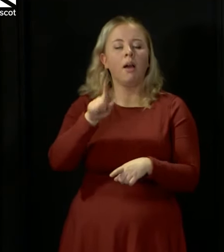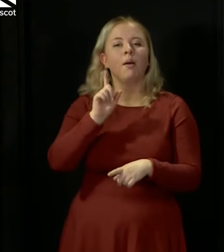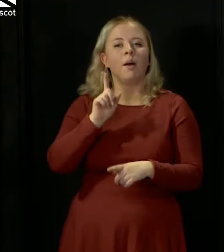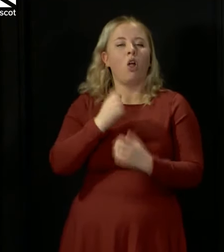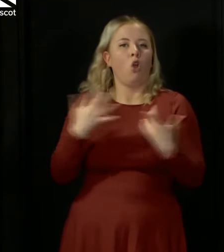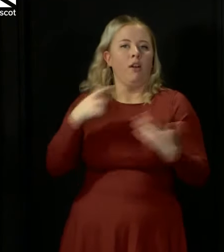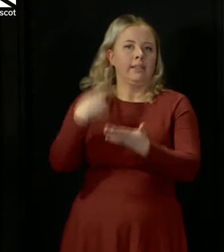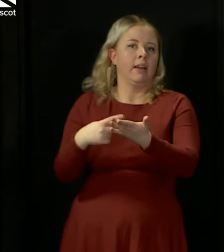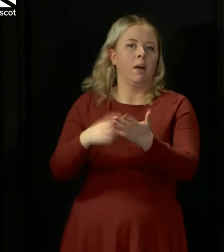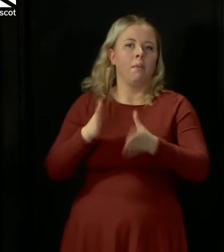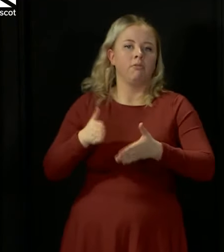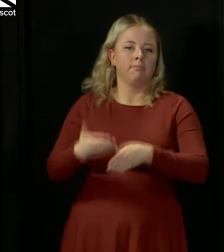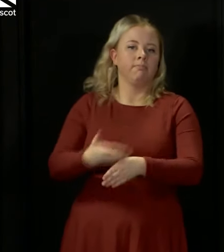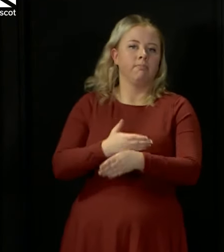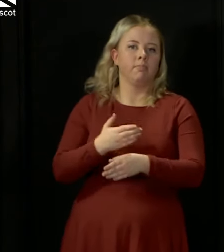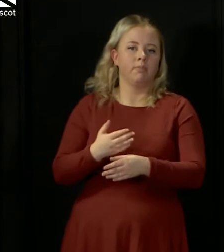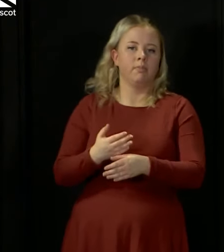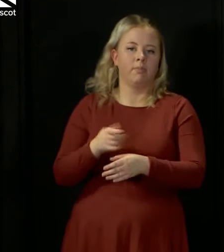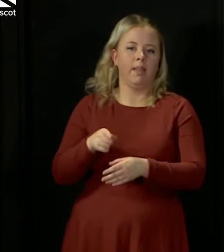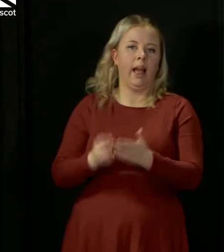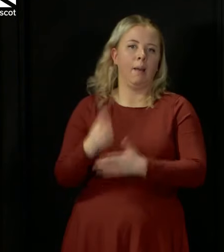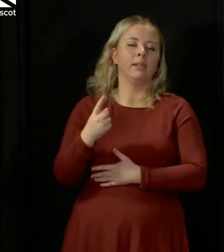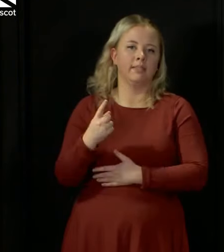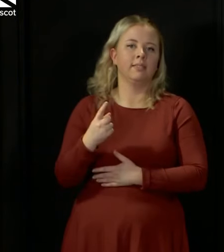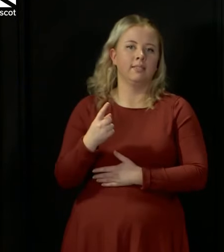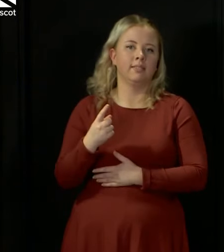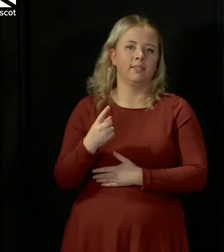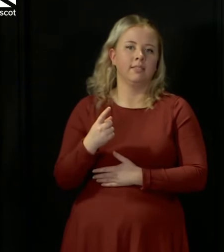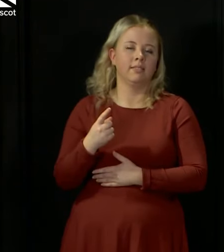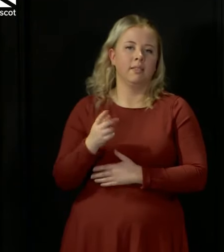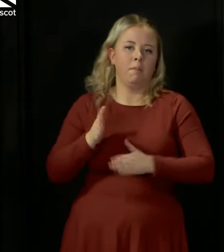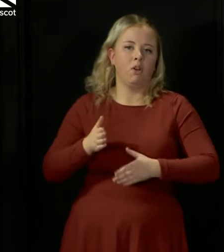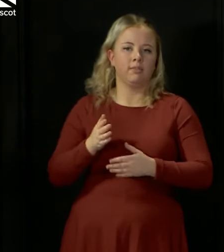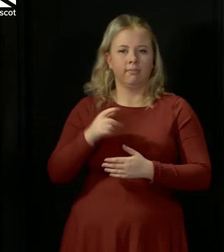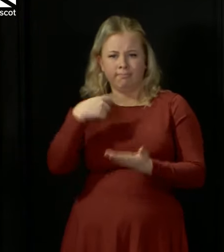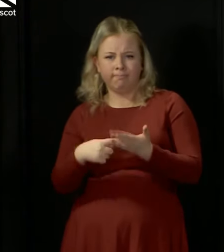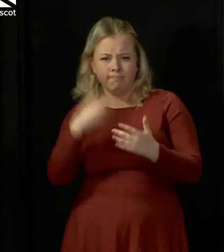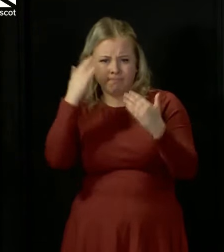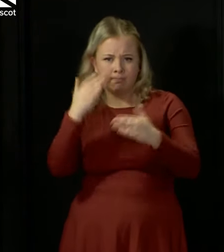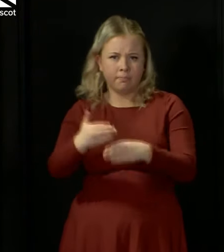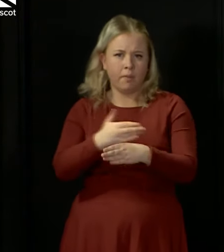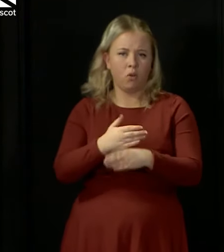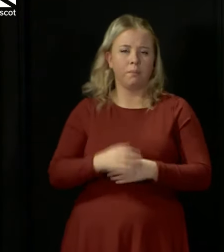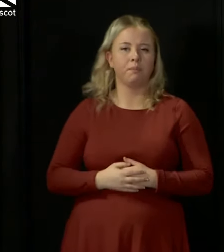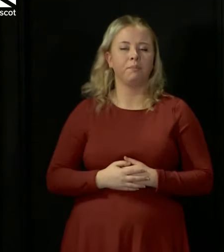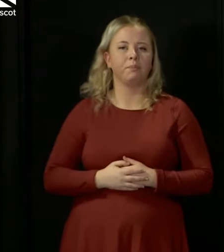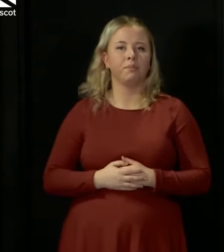to be taken at some point, but we need to get to these bridges before we work out how we are going to cross them.